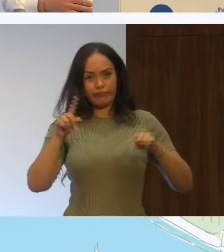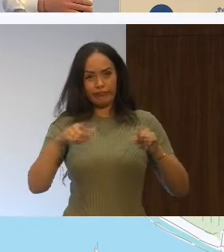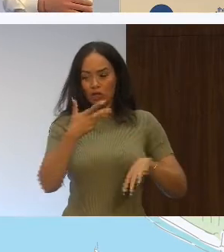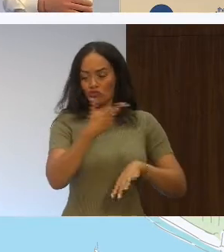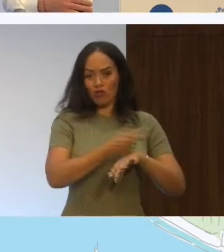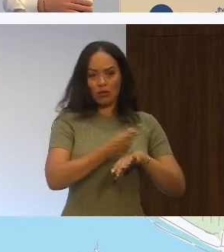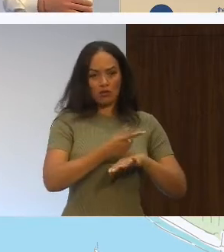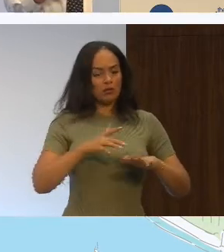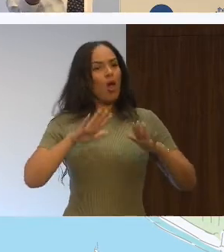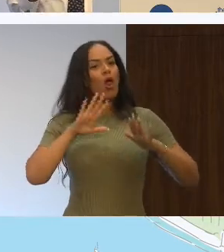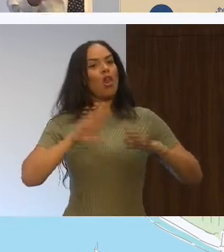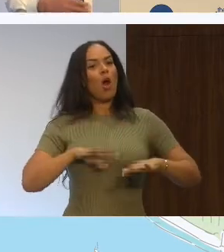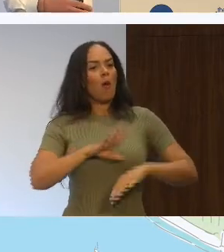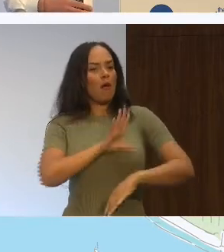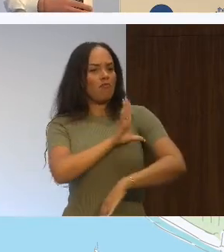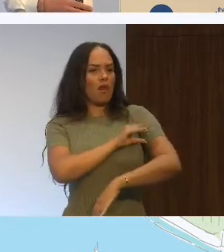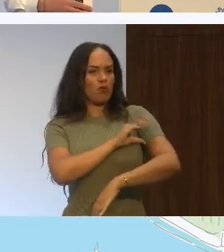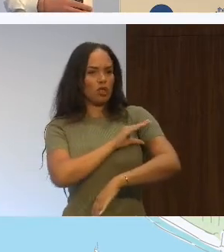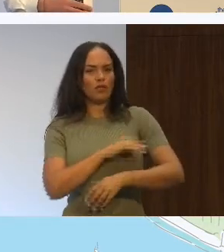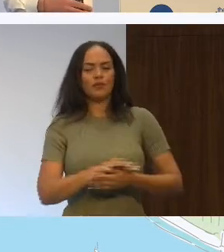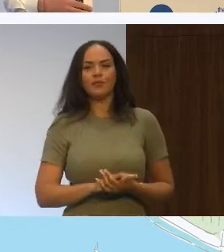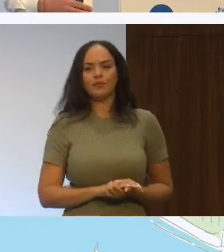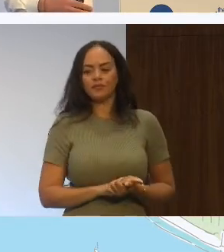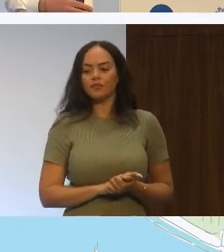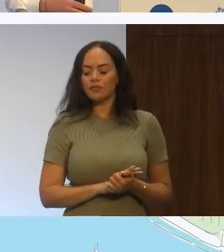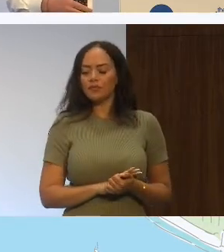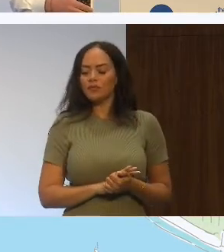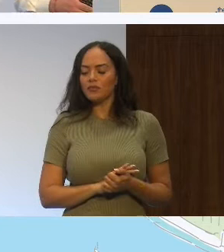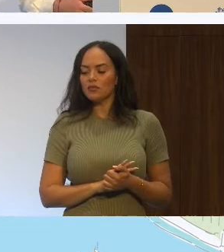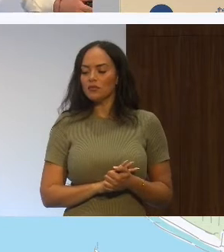and other drugs which are listed at the bottom,